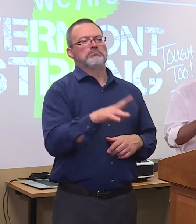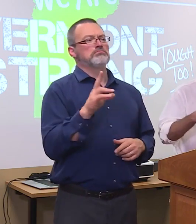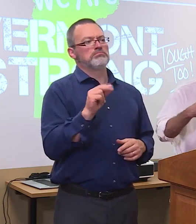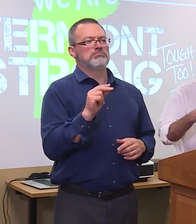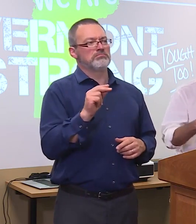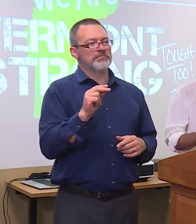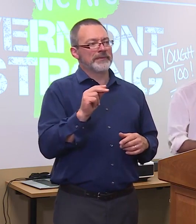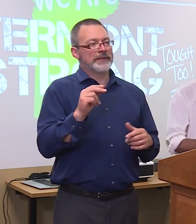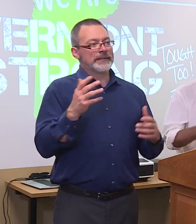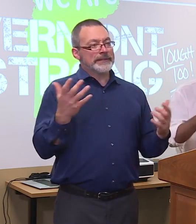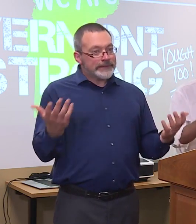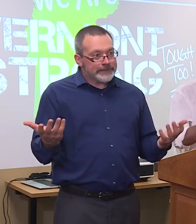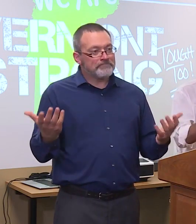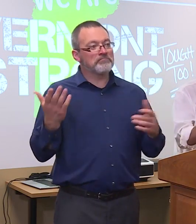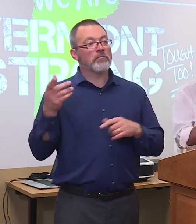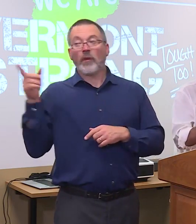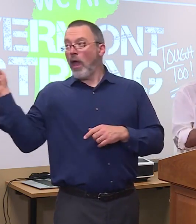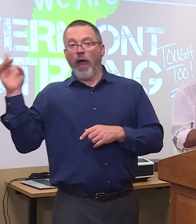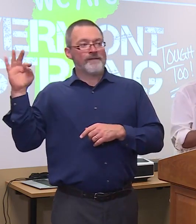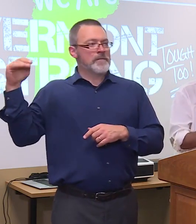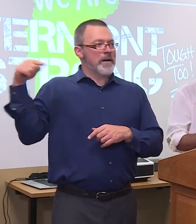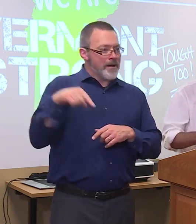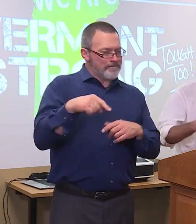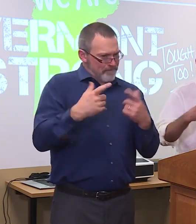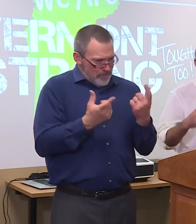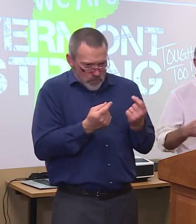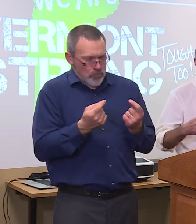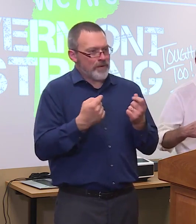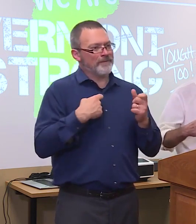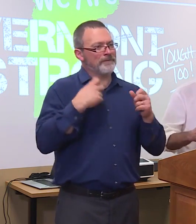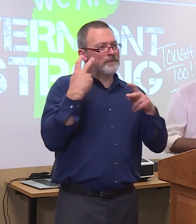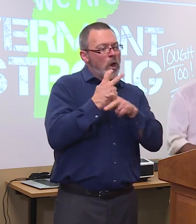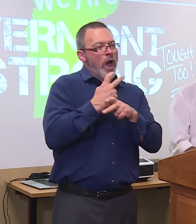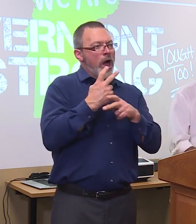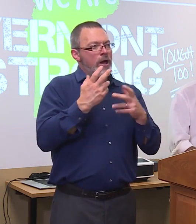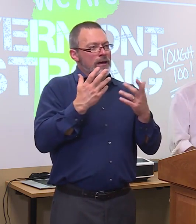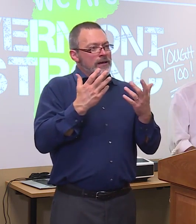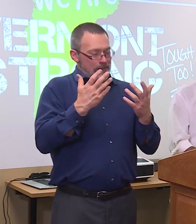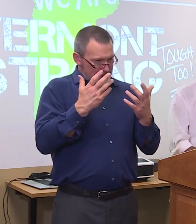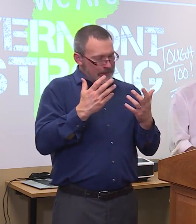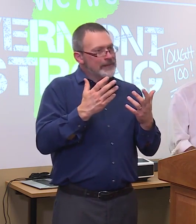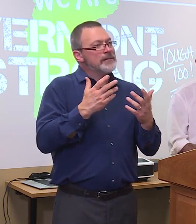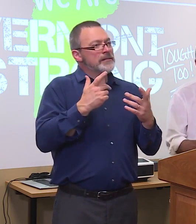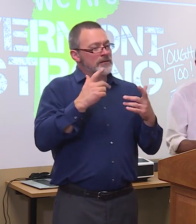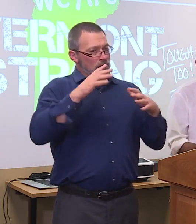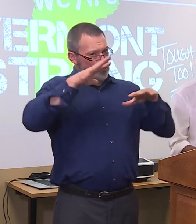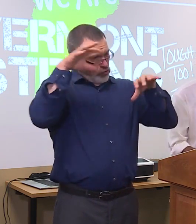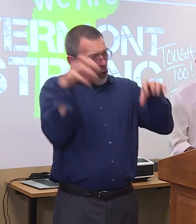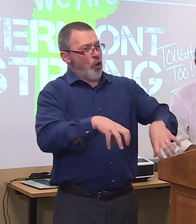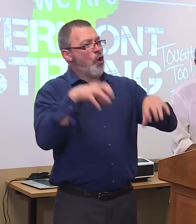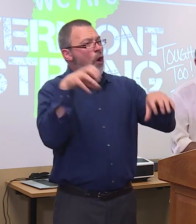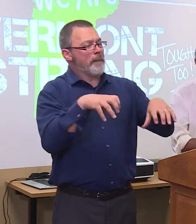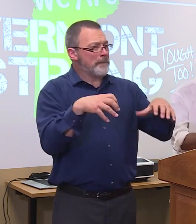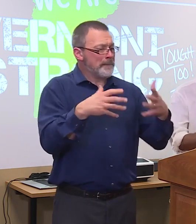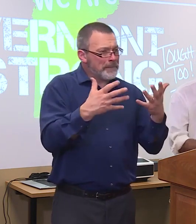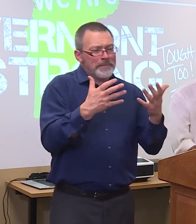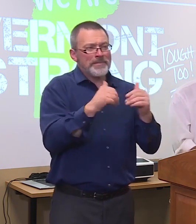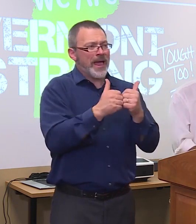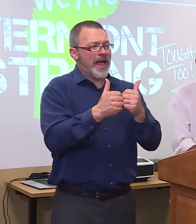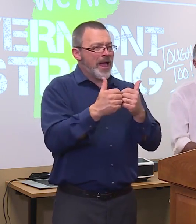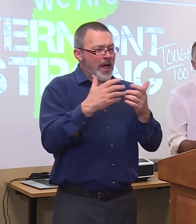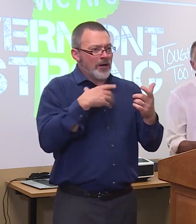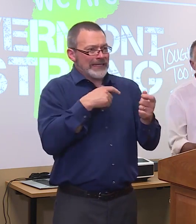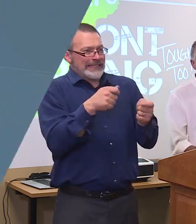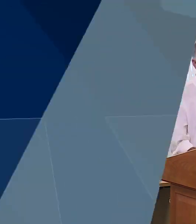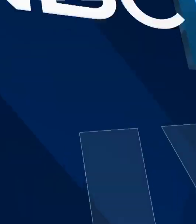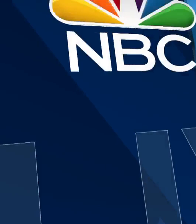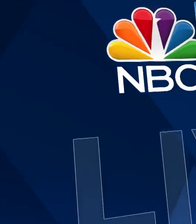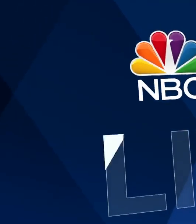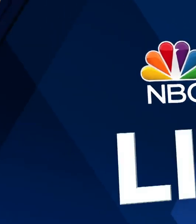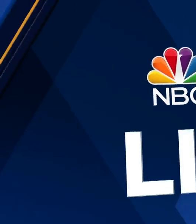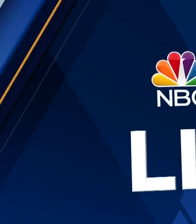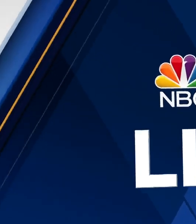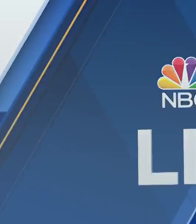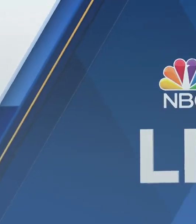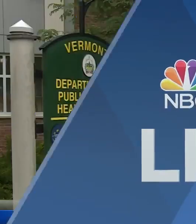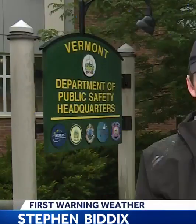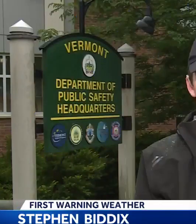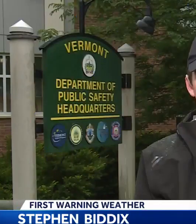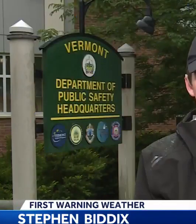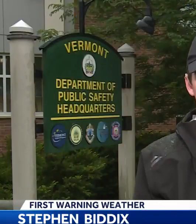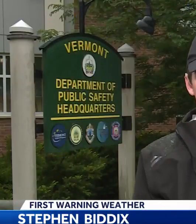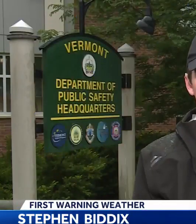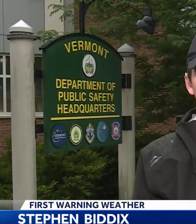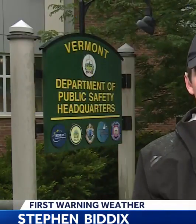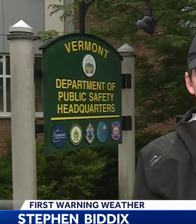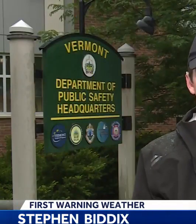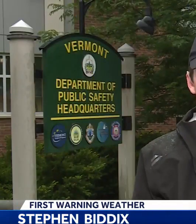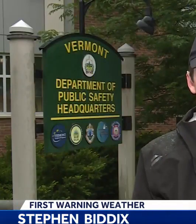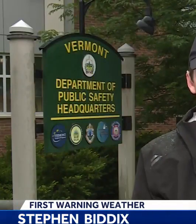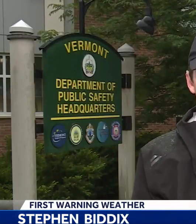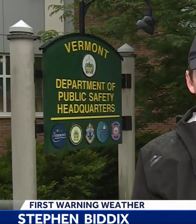11;35;37;01- 11;35;50;04 phil <WE'RE IN UNUSUAL TIMES BUT BY FEMA STANDARDS WE HAVE TO CONTAIN THIS AND END IT SOMETIME AND WE MAY HAVE TO